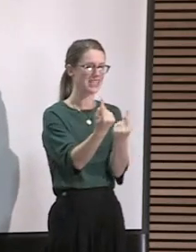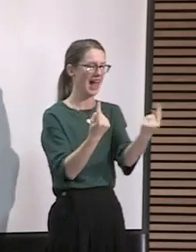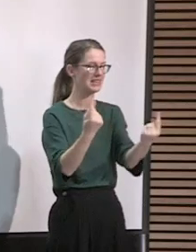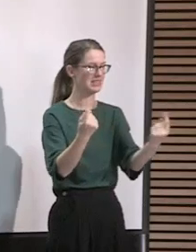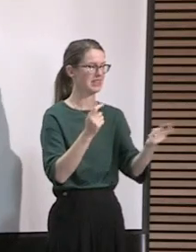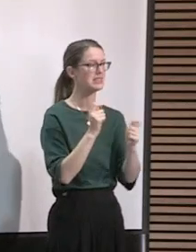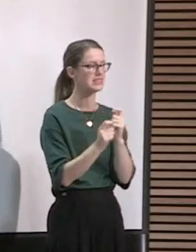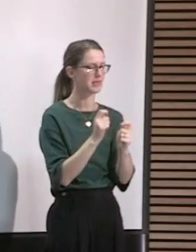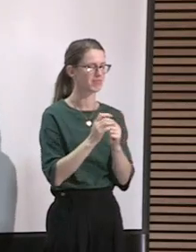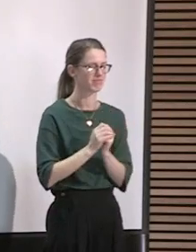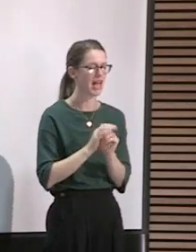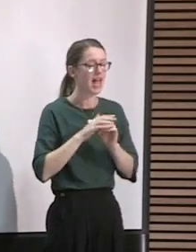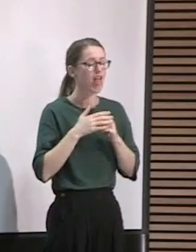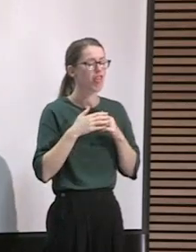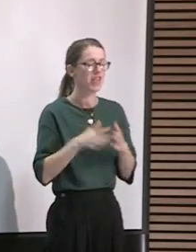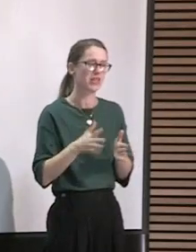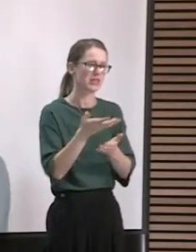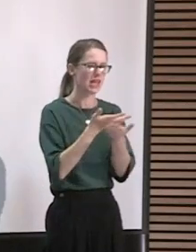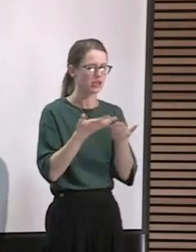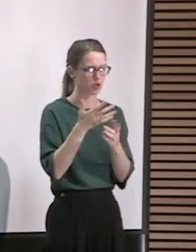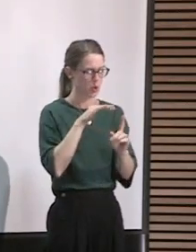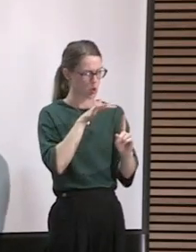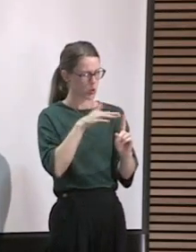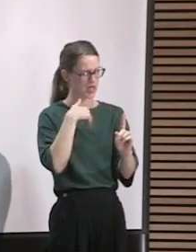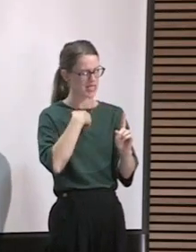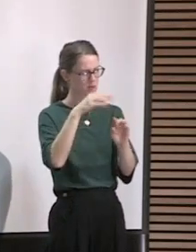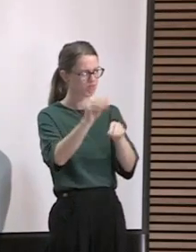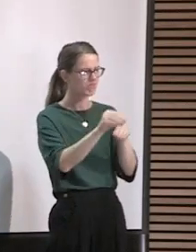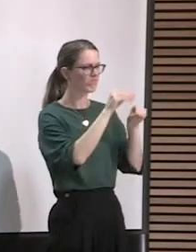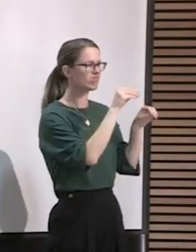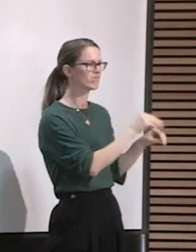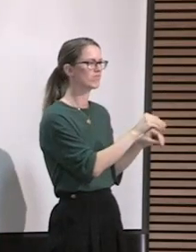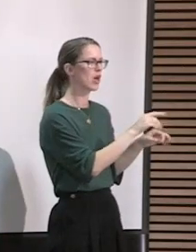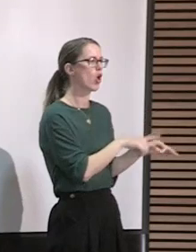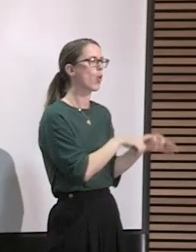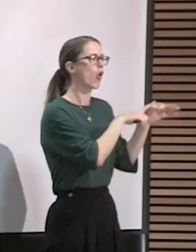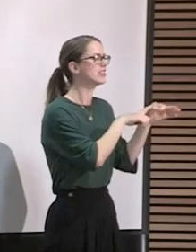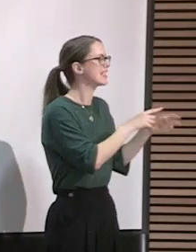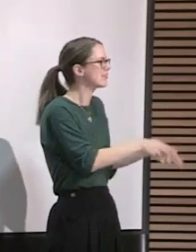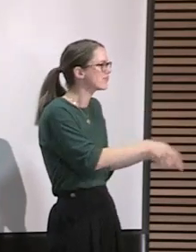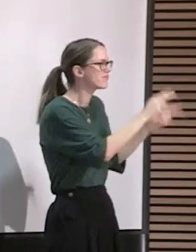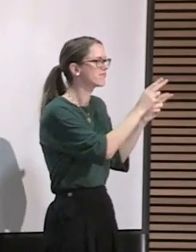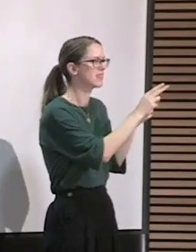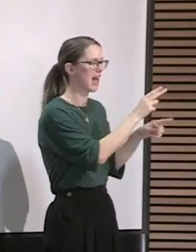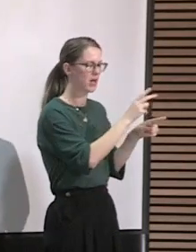family, workplace and other close contacts are isolated and that they're able to be tested. And then there's the